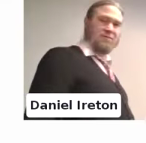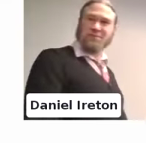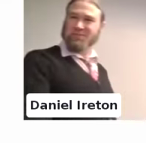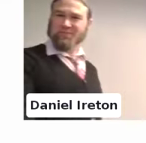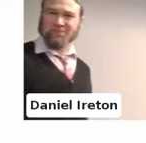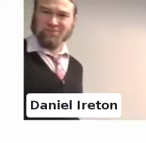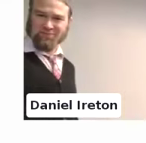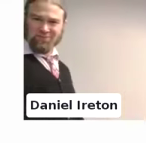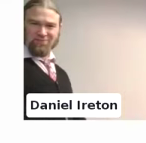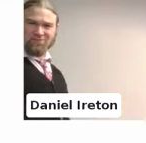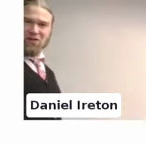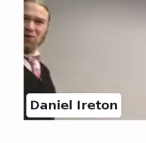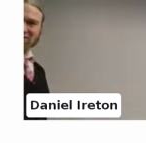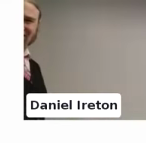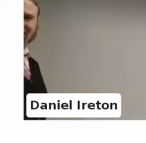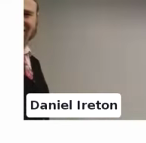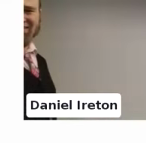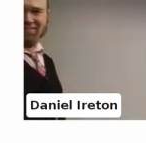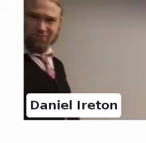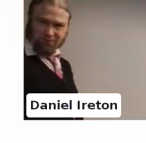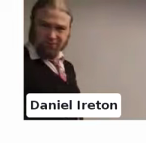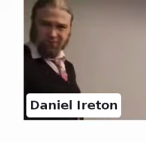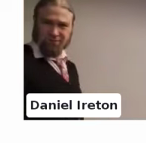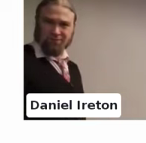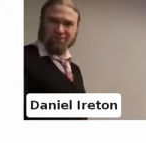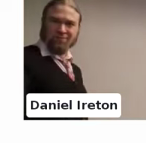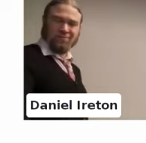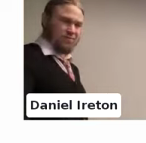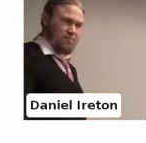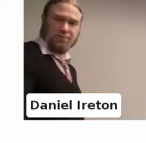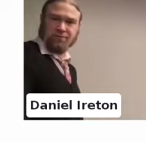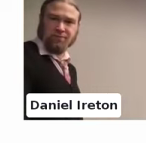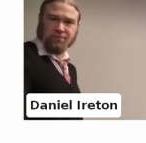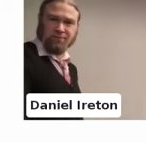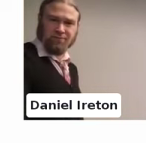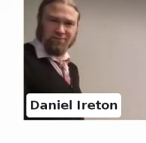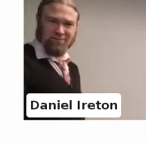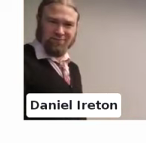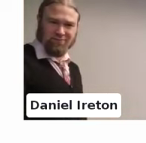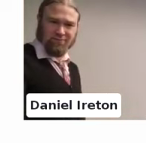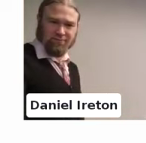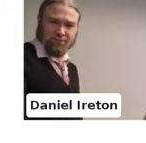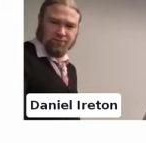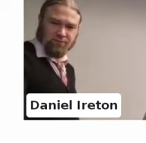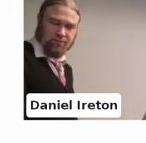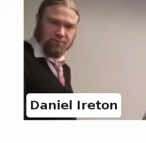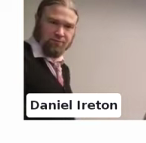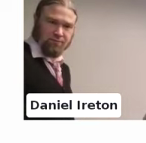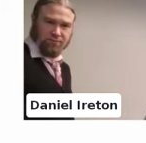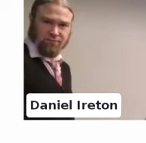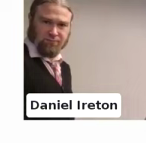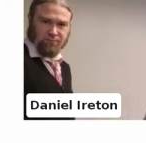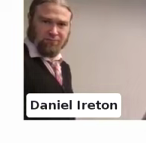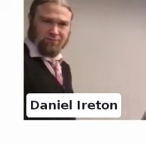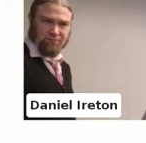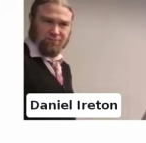That's also something too.